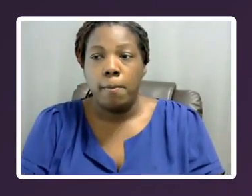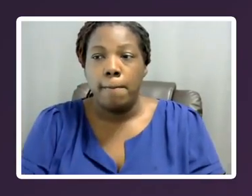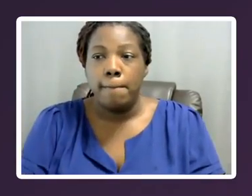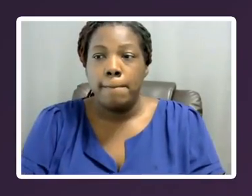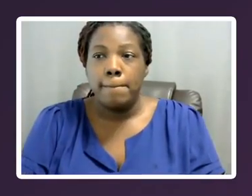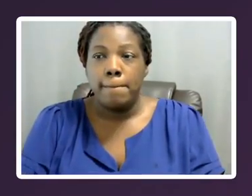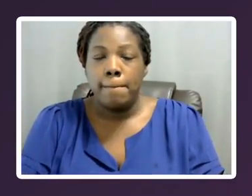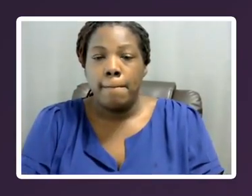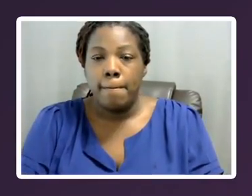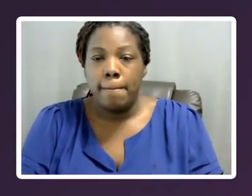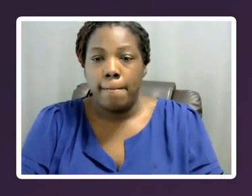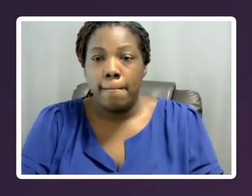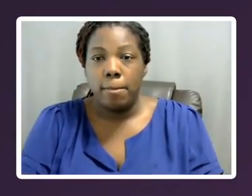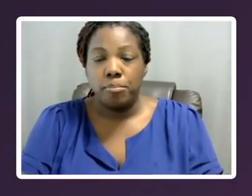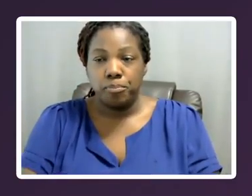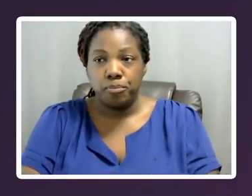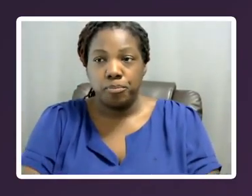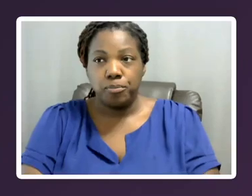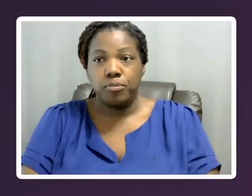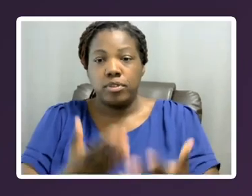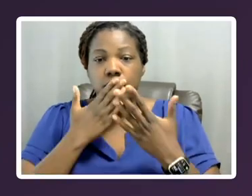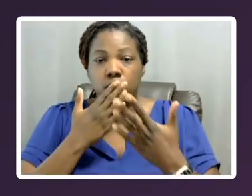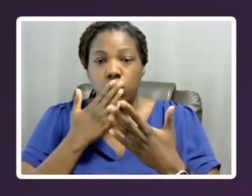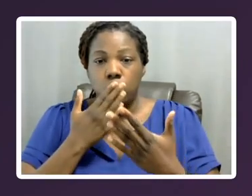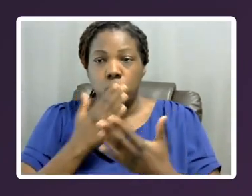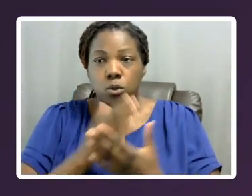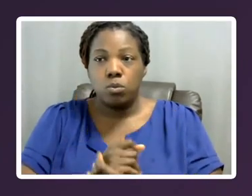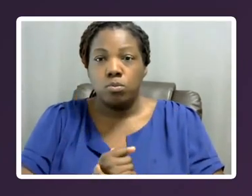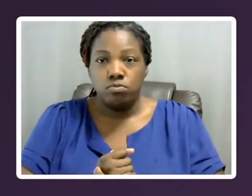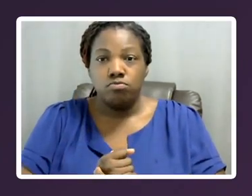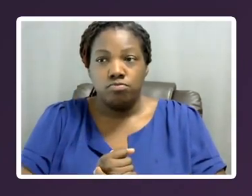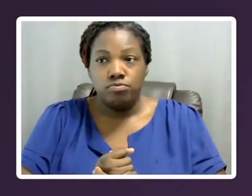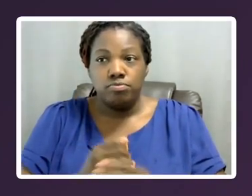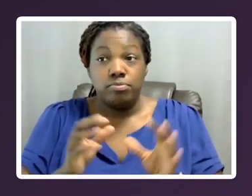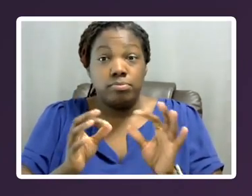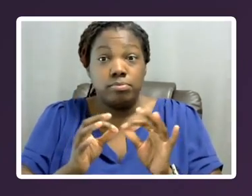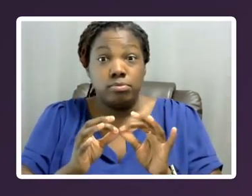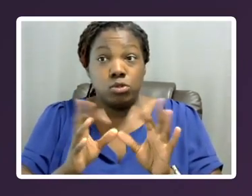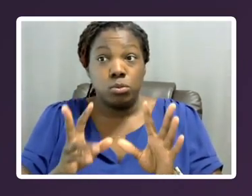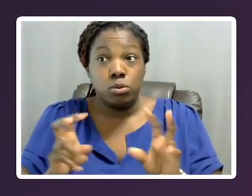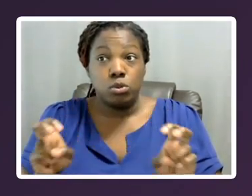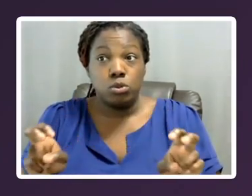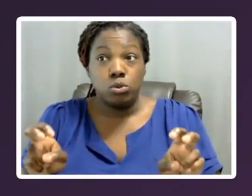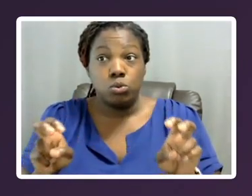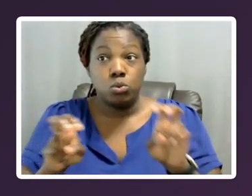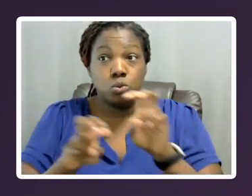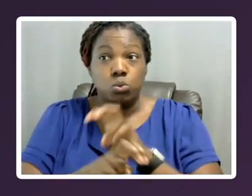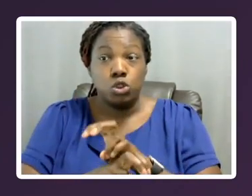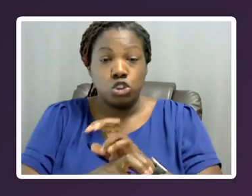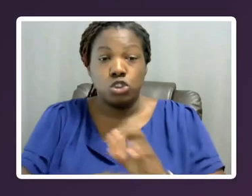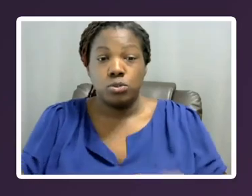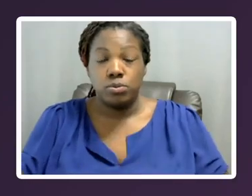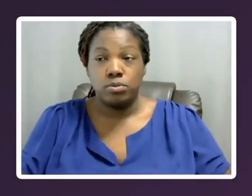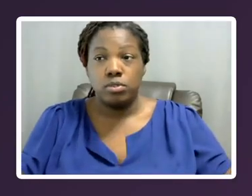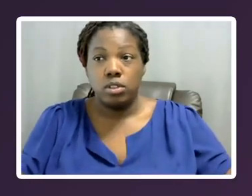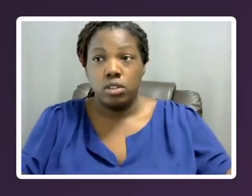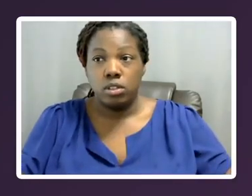Abbie Hitzemann: Thanks Jocelyn. As Jocelyn pointed out to us, the elements of portrayal help us to look closely at an image and consider